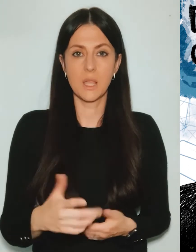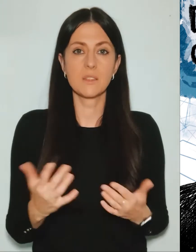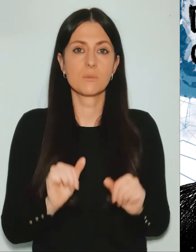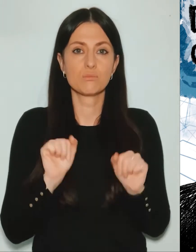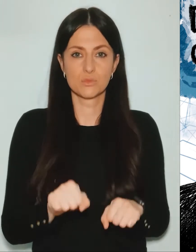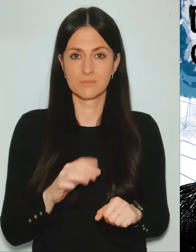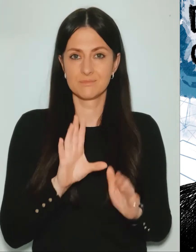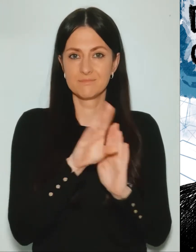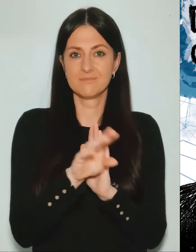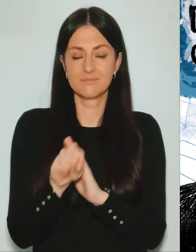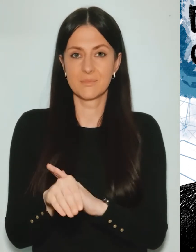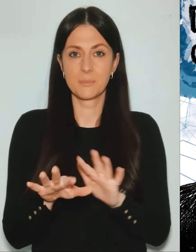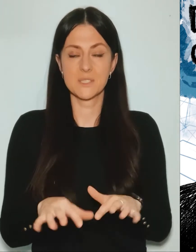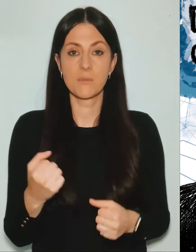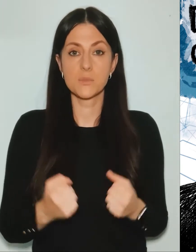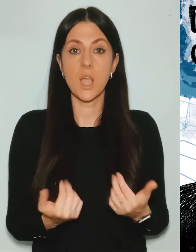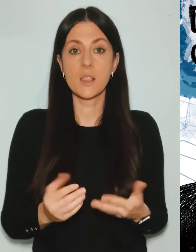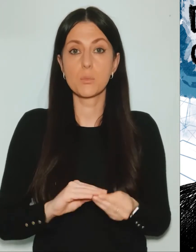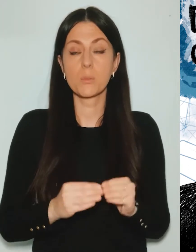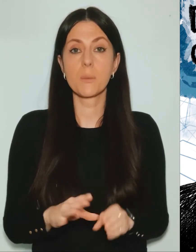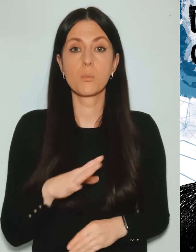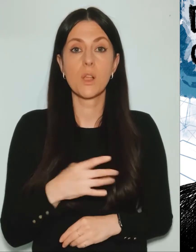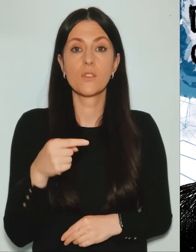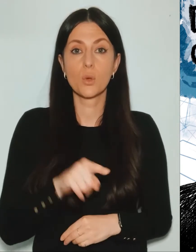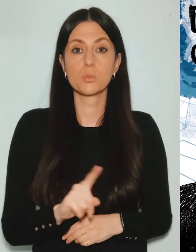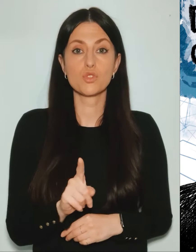but the problem was that in Mariupol there was no reception.